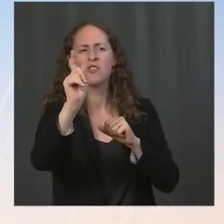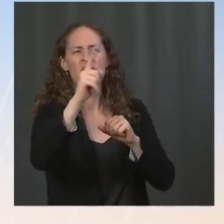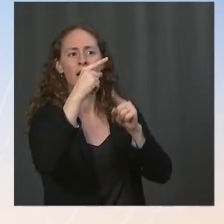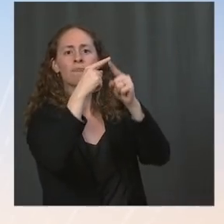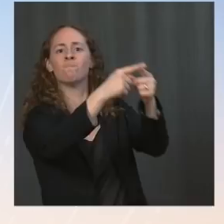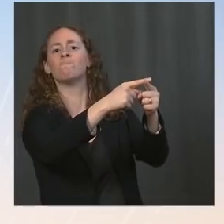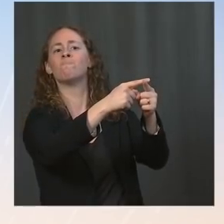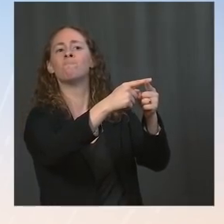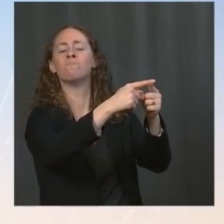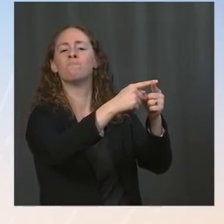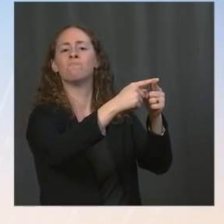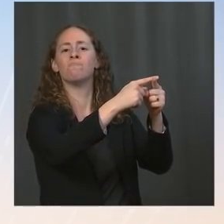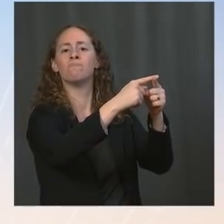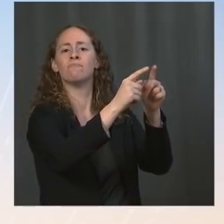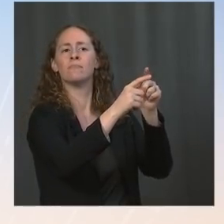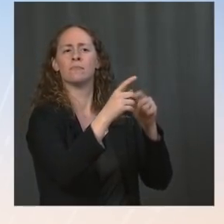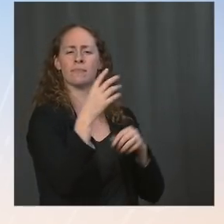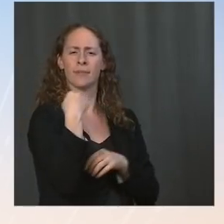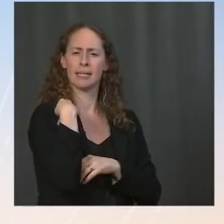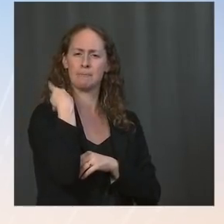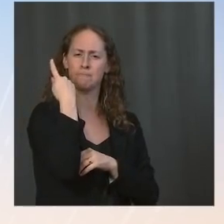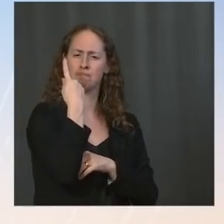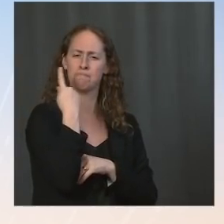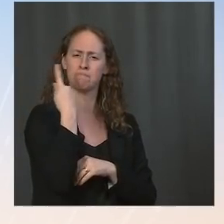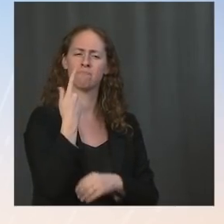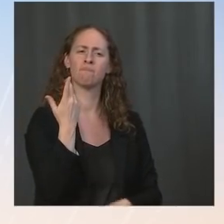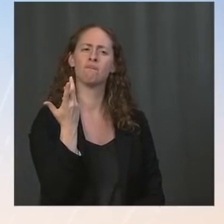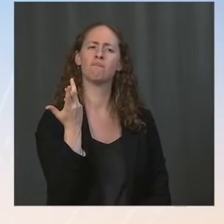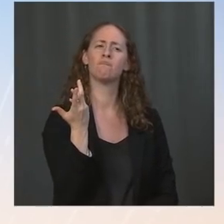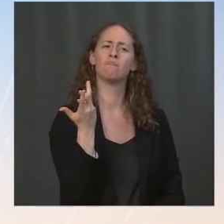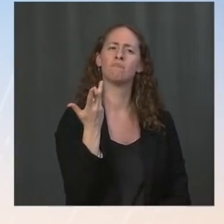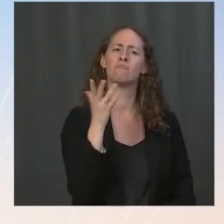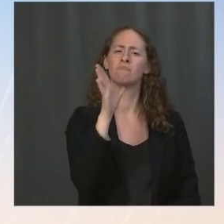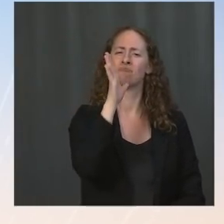use similar action to prevent the attack that happened on Thursday?